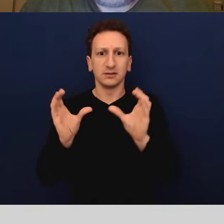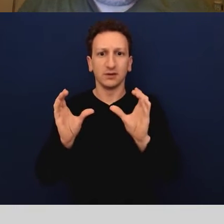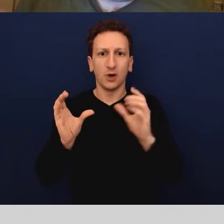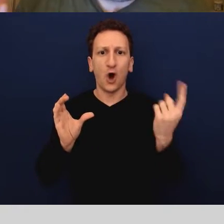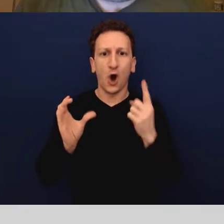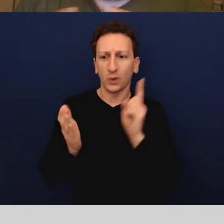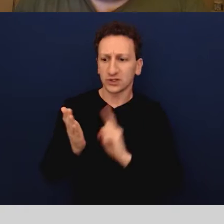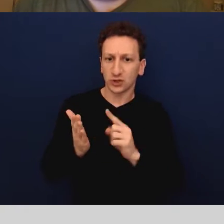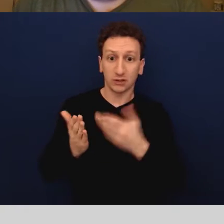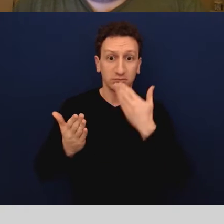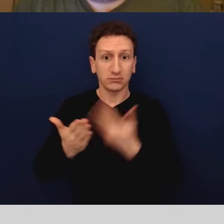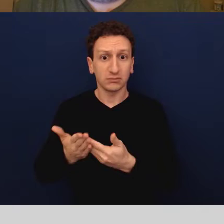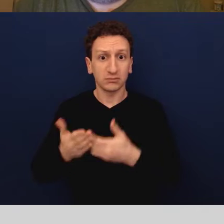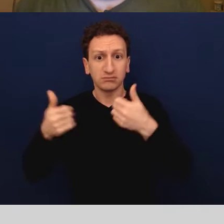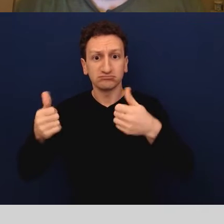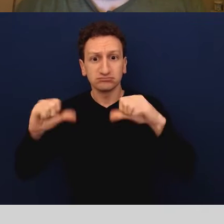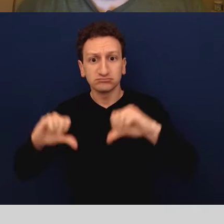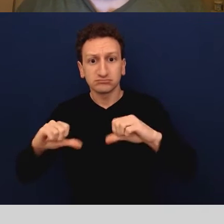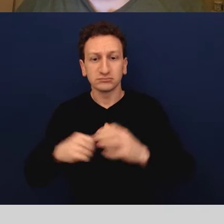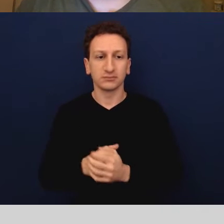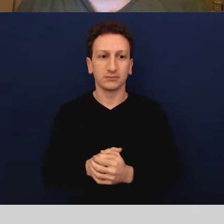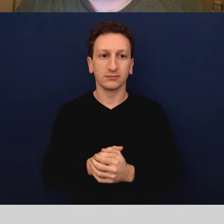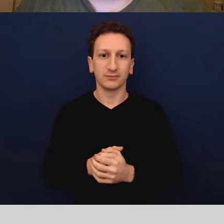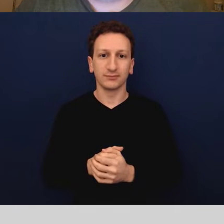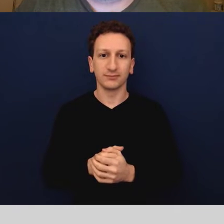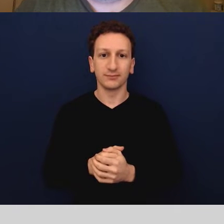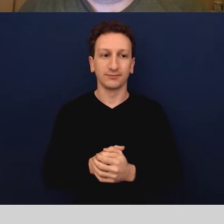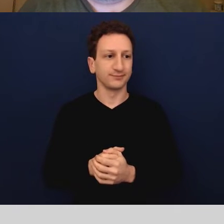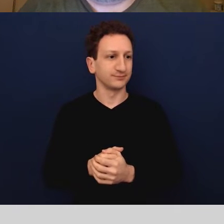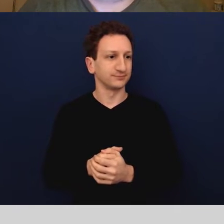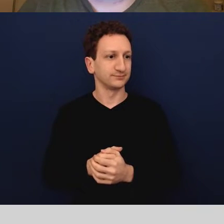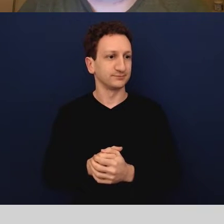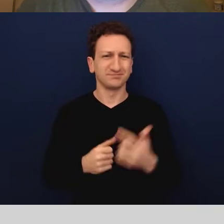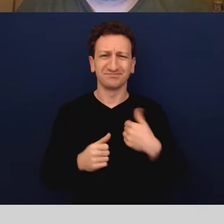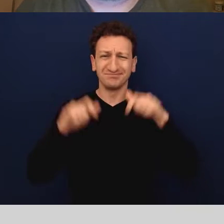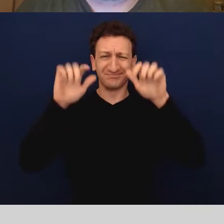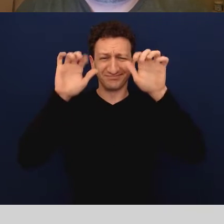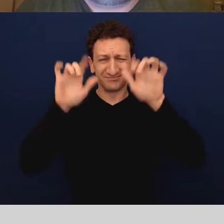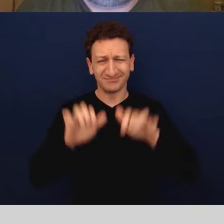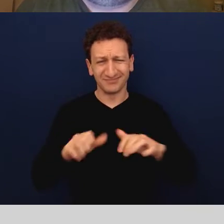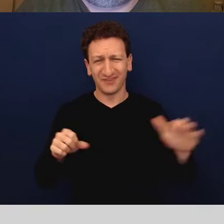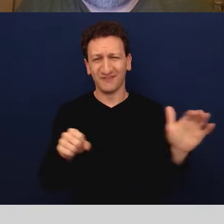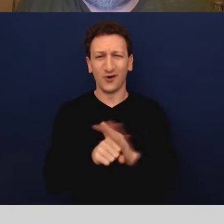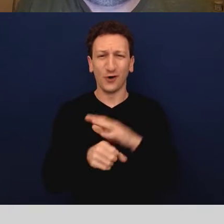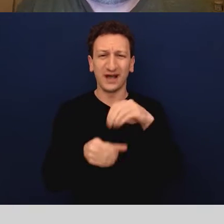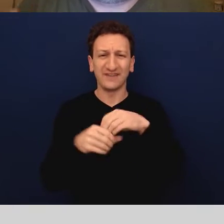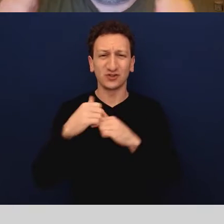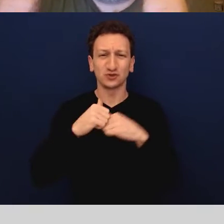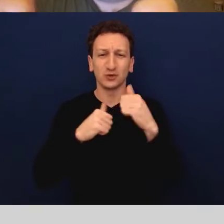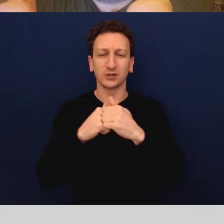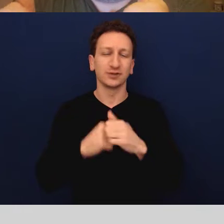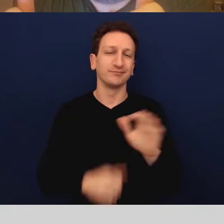So I am not gonna write a whole infrastructure of a checking certificate. So instead I'm gonna be optimistic